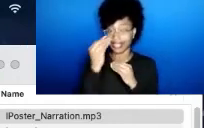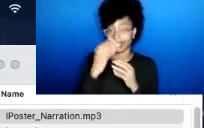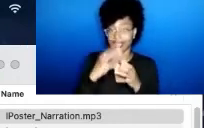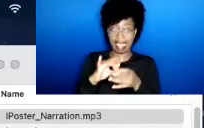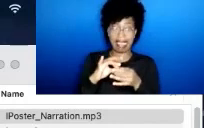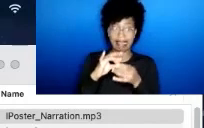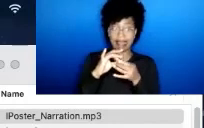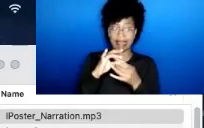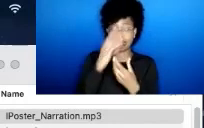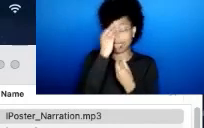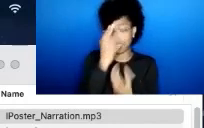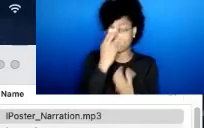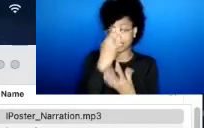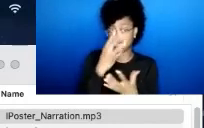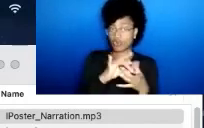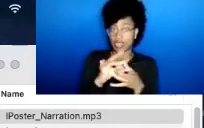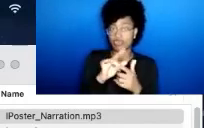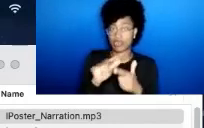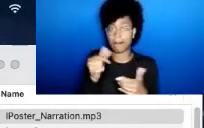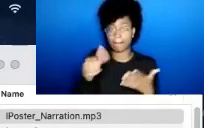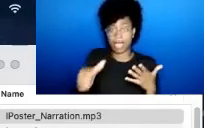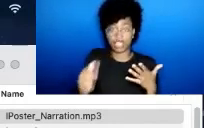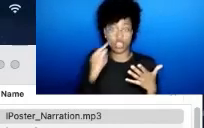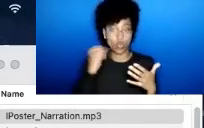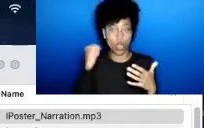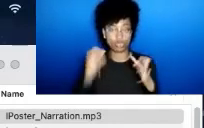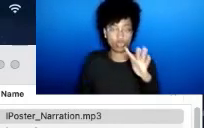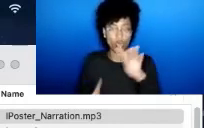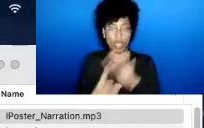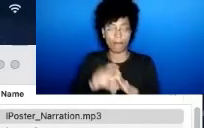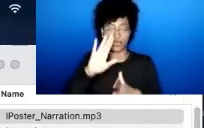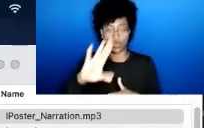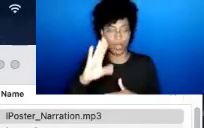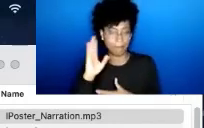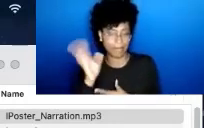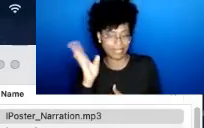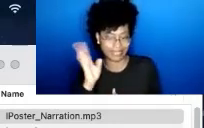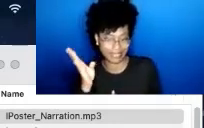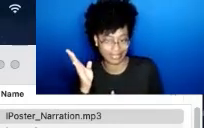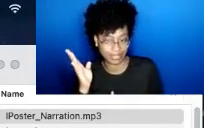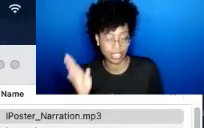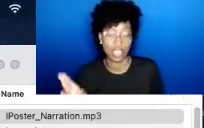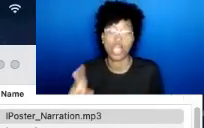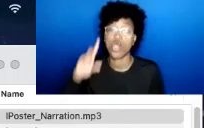up on your presentation 07:14:29 , so it is only when you add content